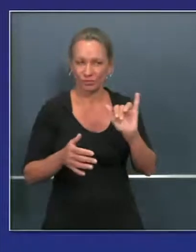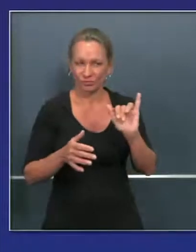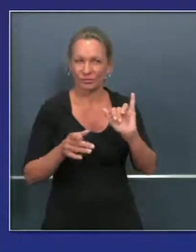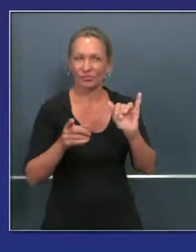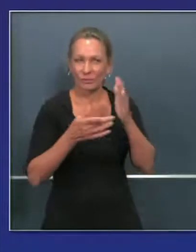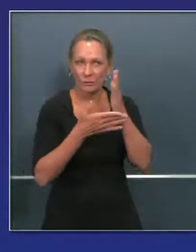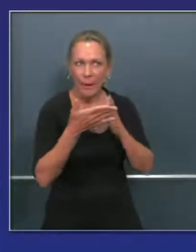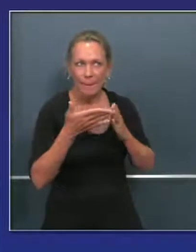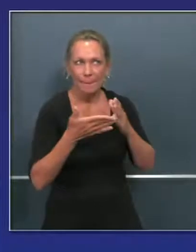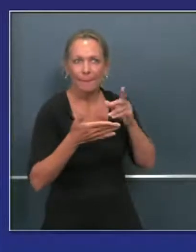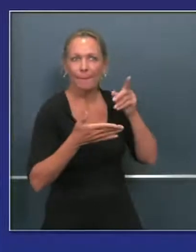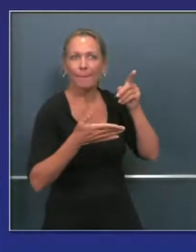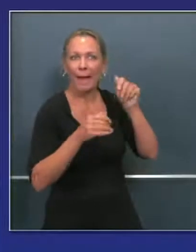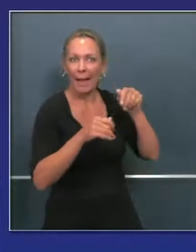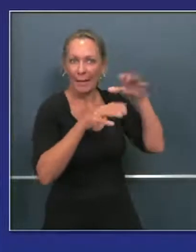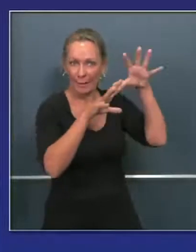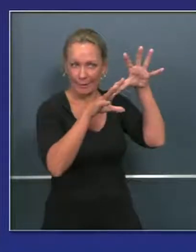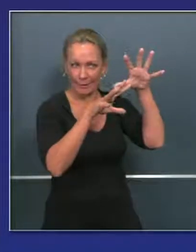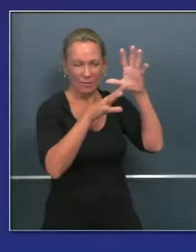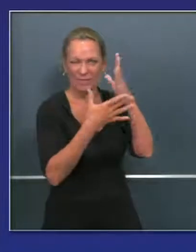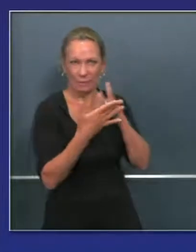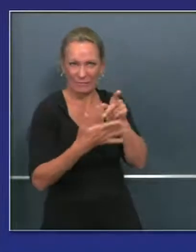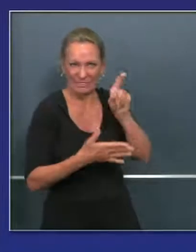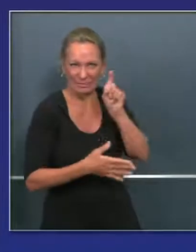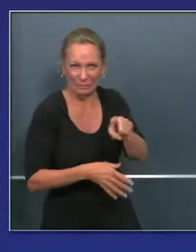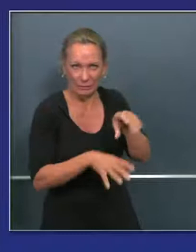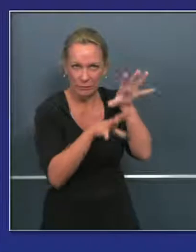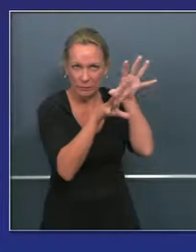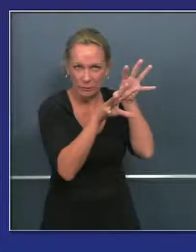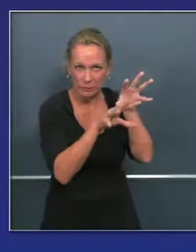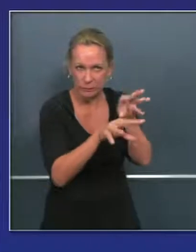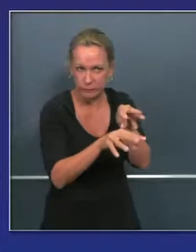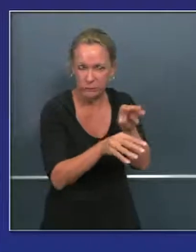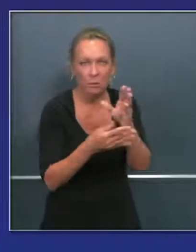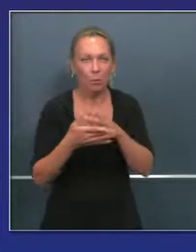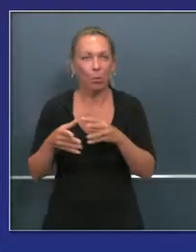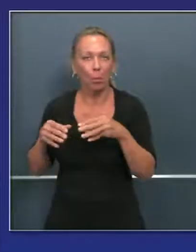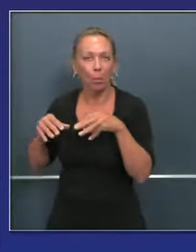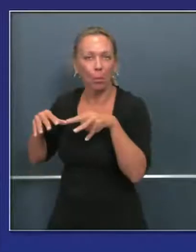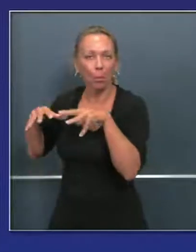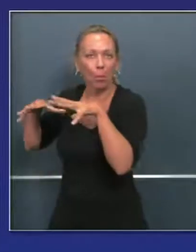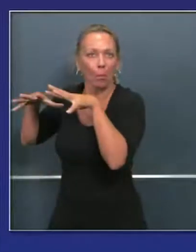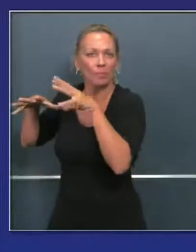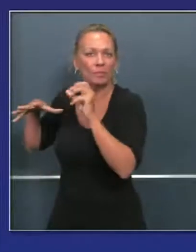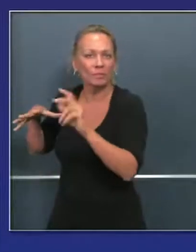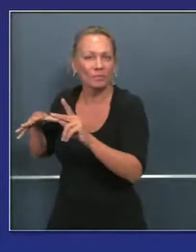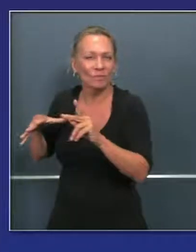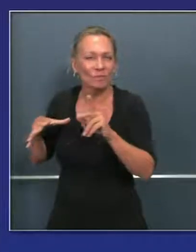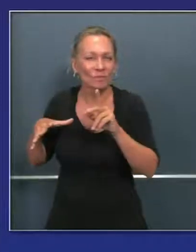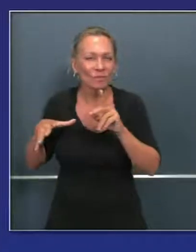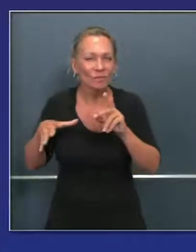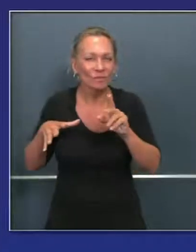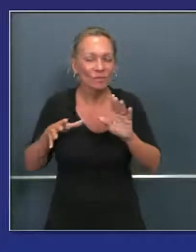watching closely elevated disease transmission so what does that mean that we want no more than 25